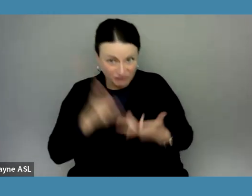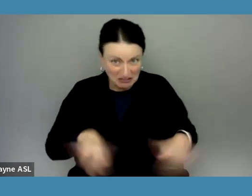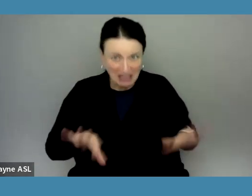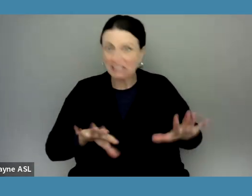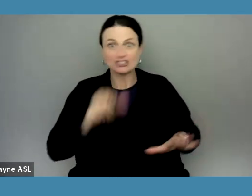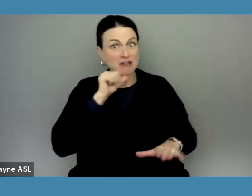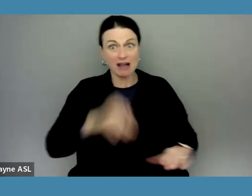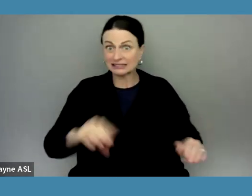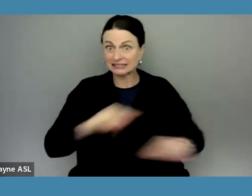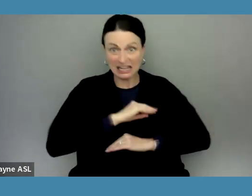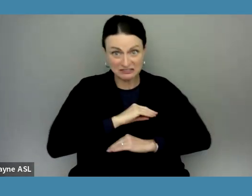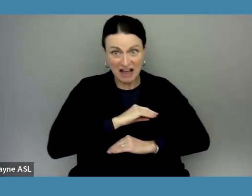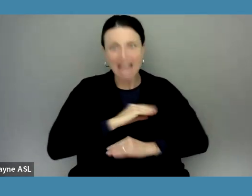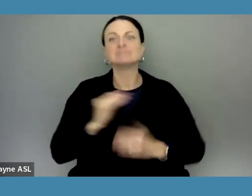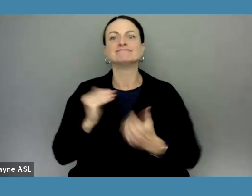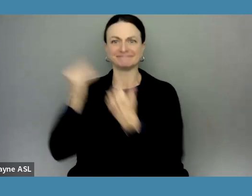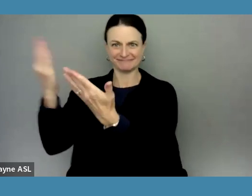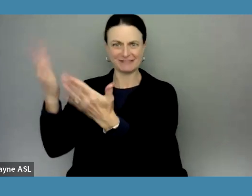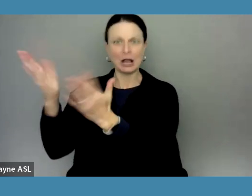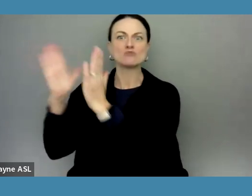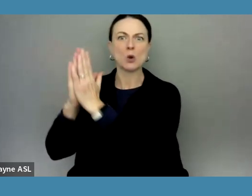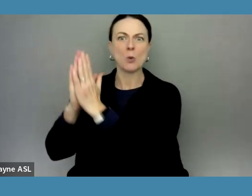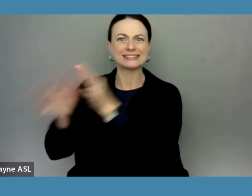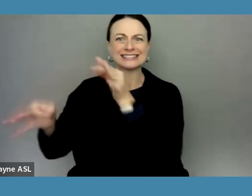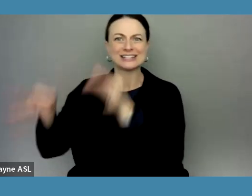This is an opportunity in this case to,